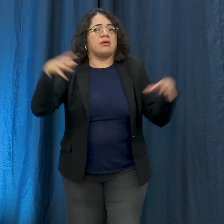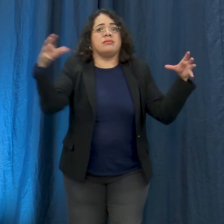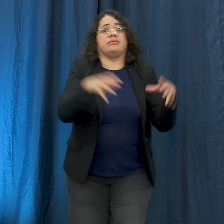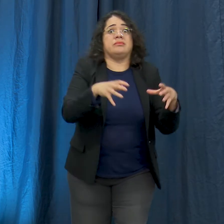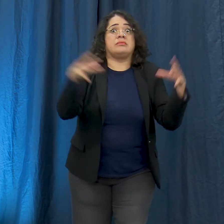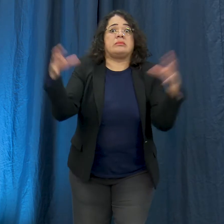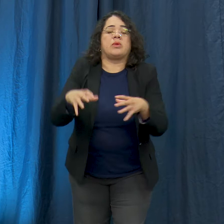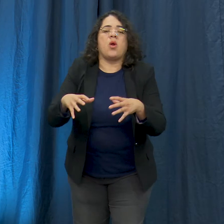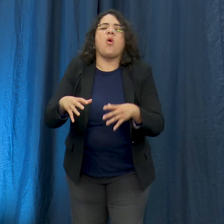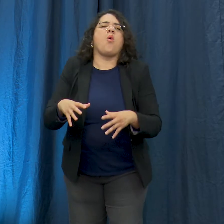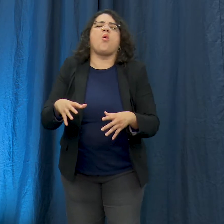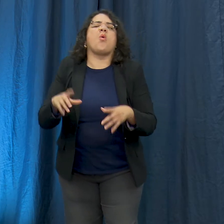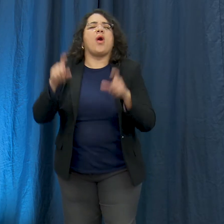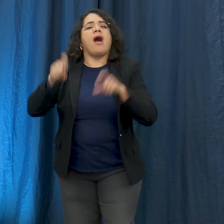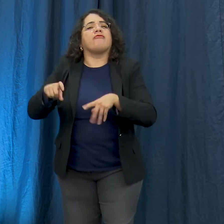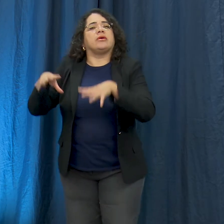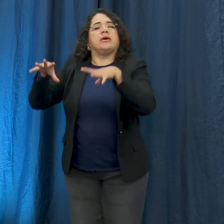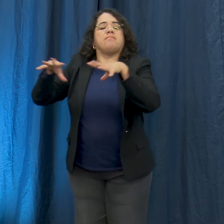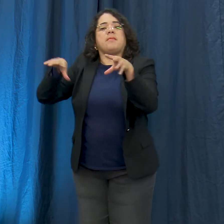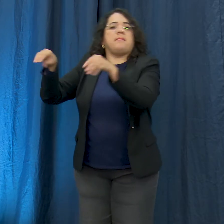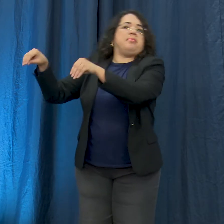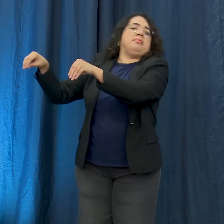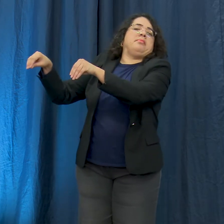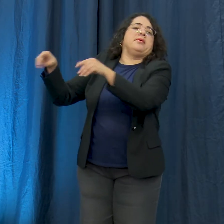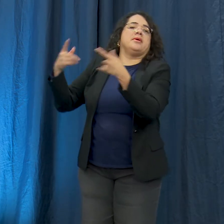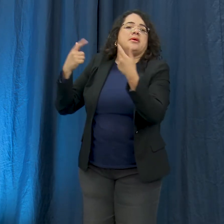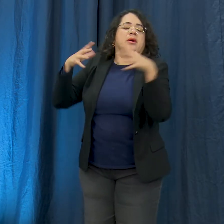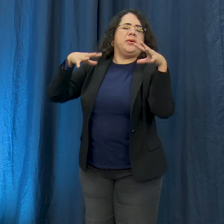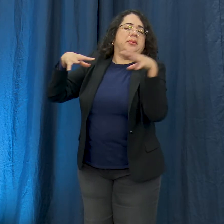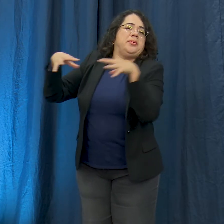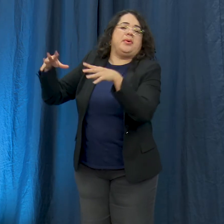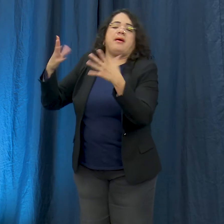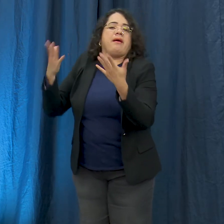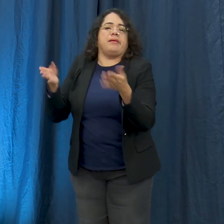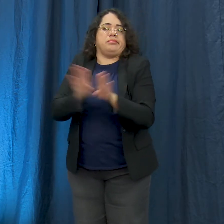light back down. The best thing we can do for those we love and miss is to